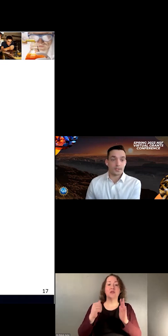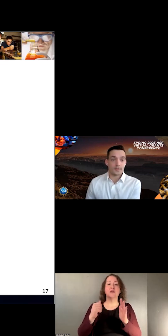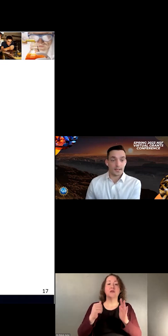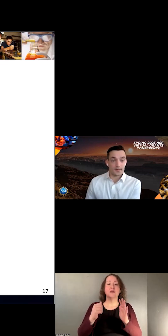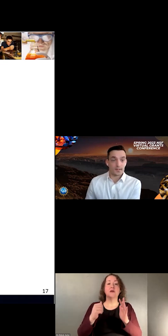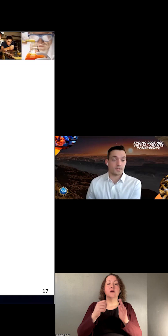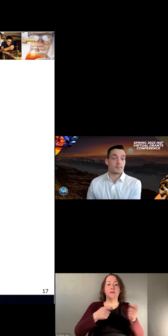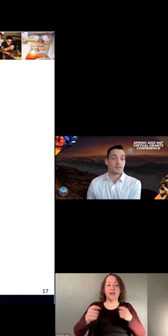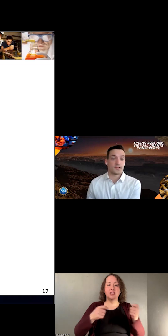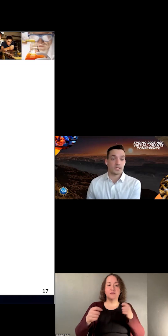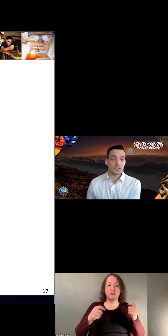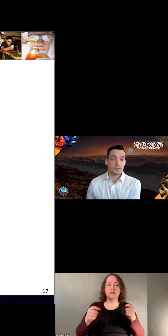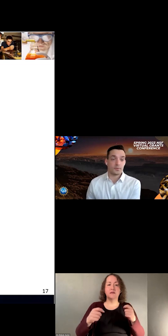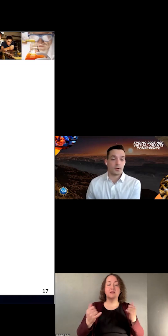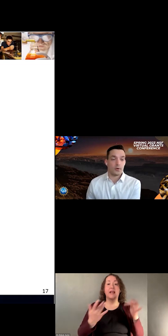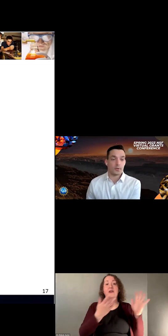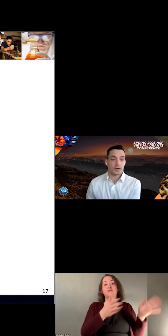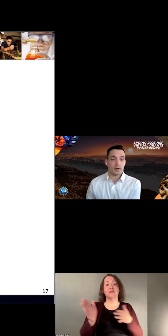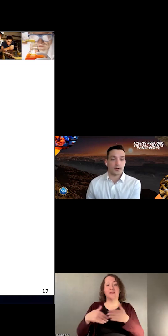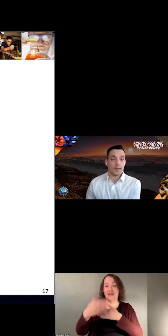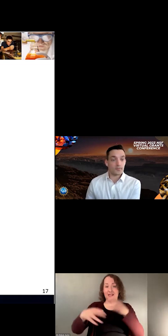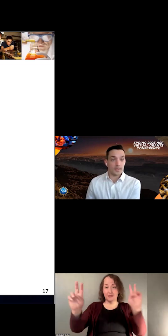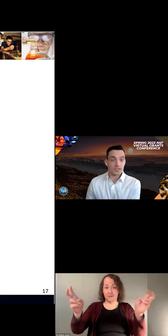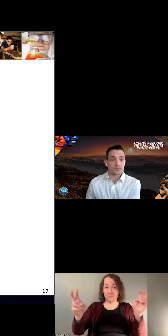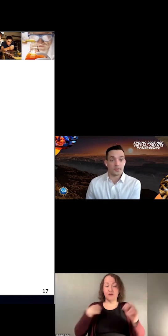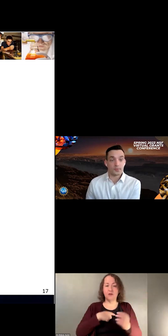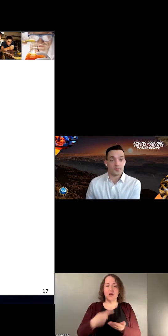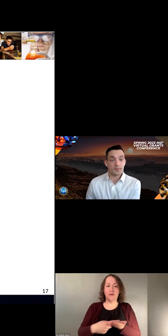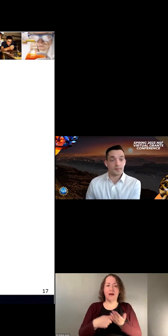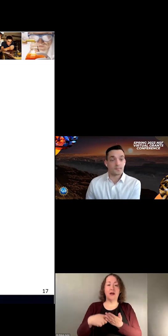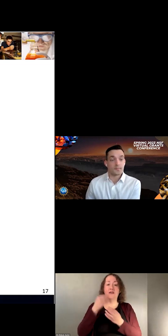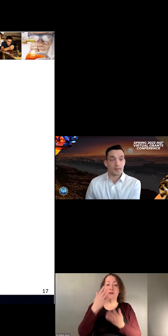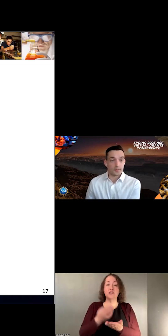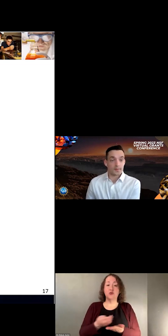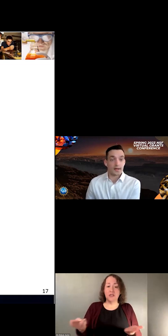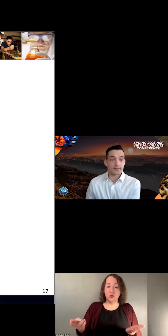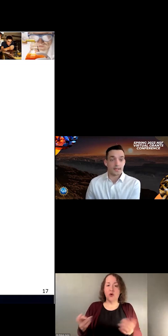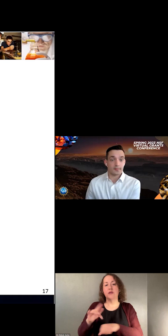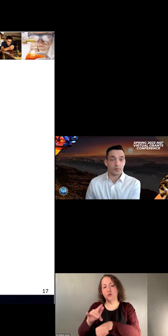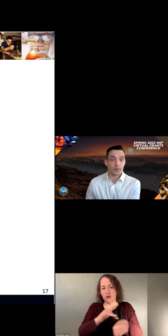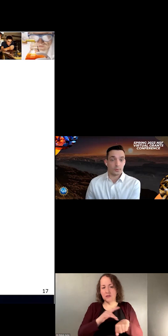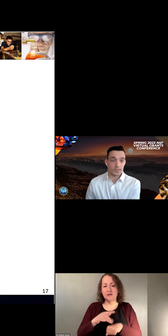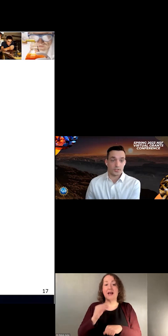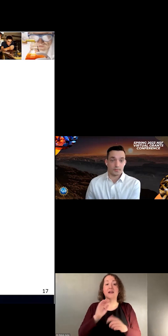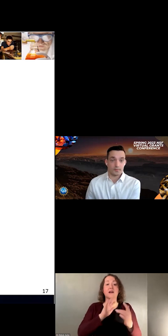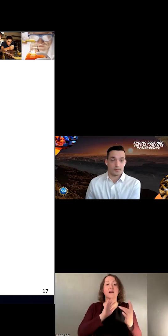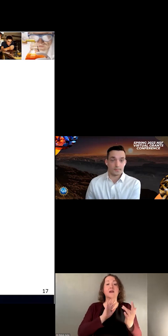to move on to the next section of the presentation where we talk about information resources as well as contacts for questions.